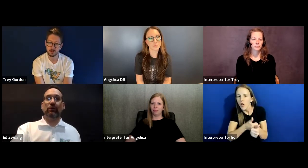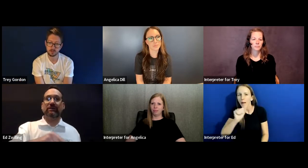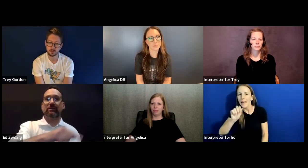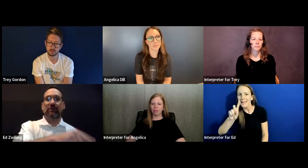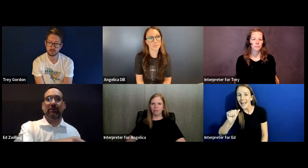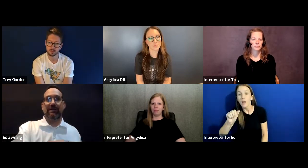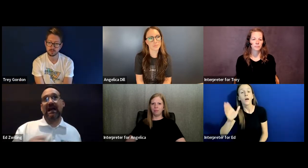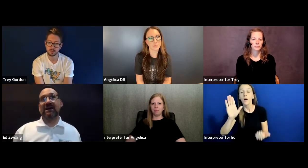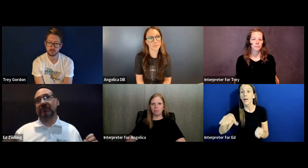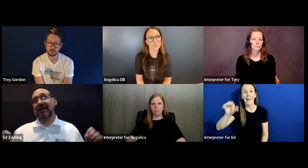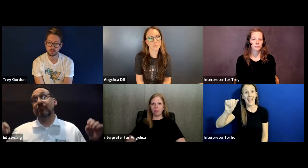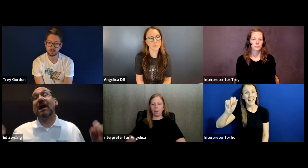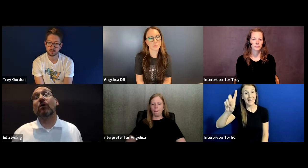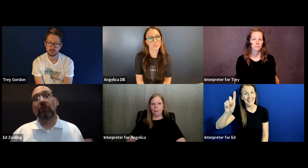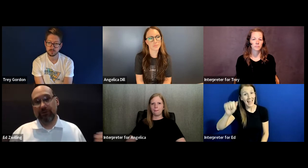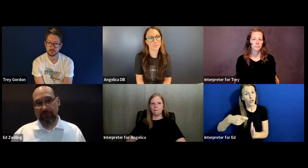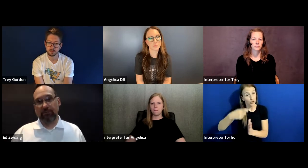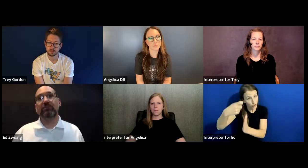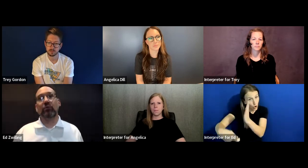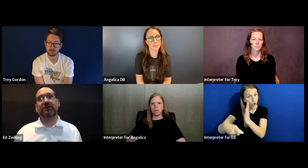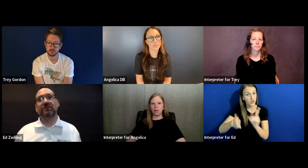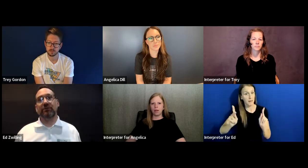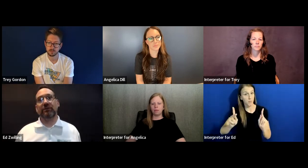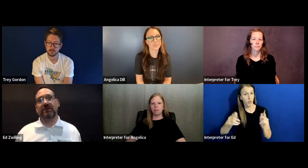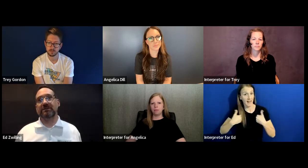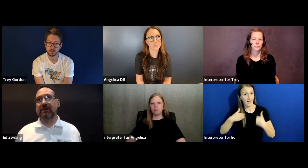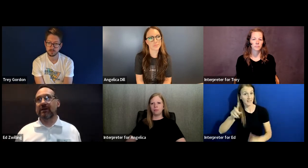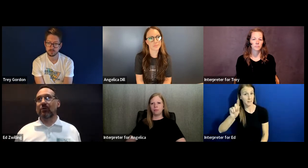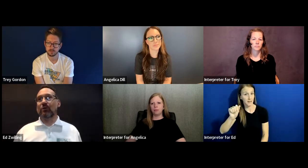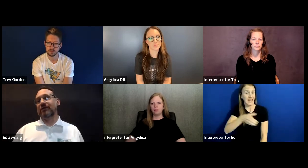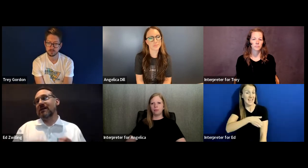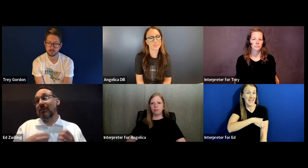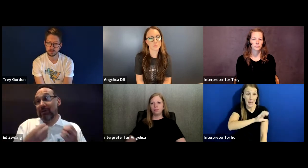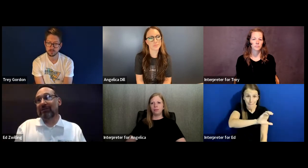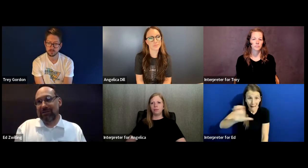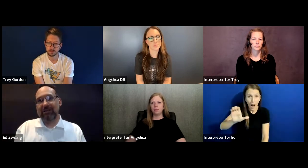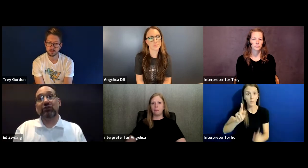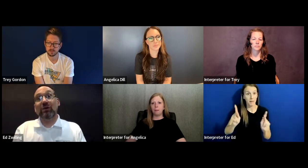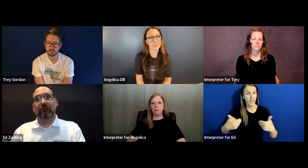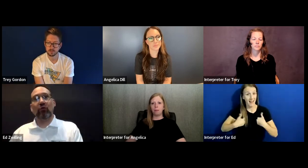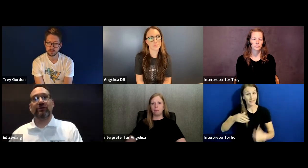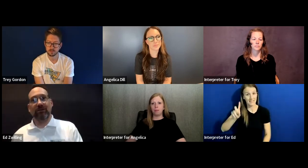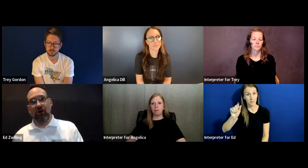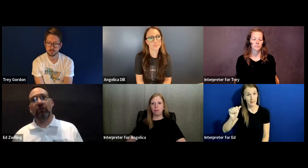with disability it actually empowers people with disabilities with the ability to enforce the law